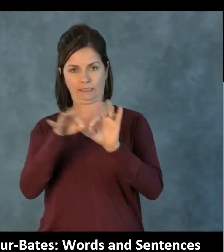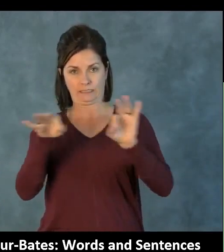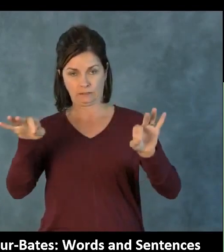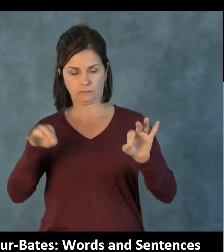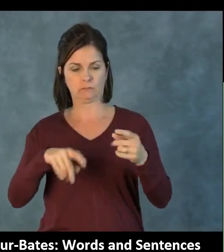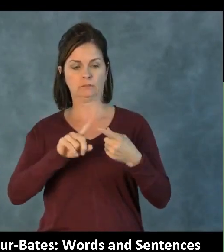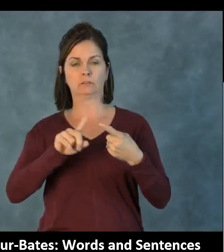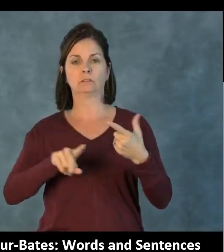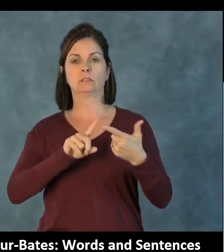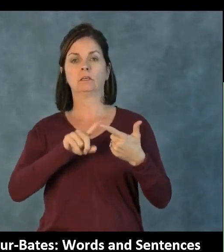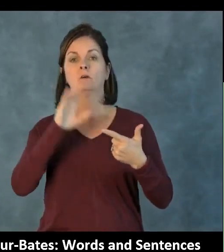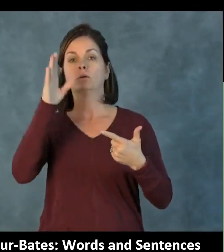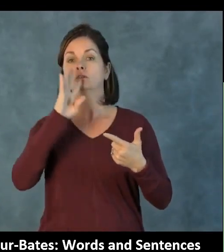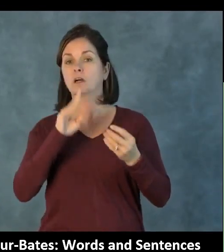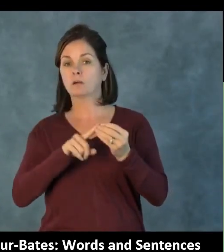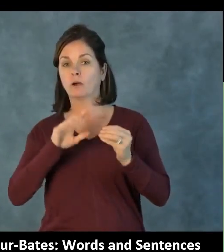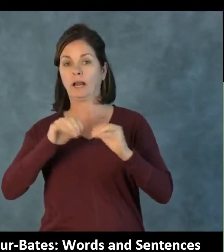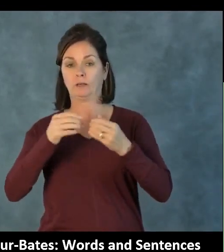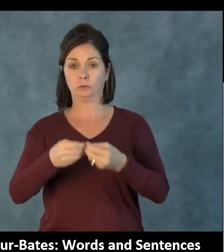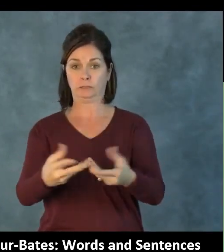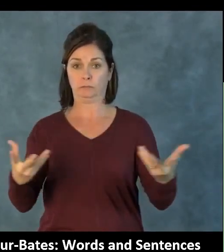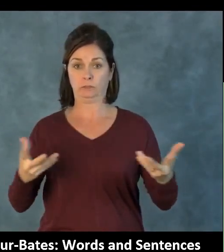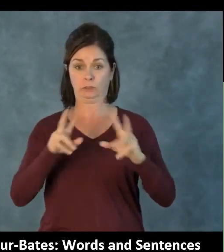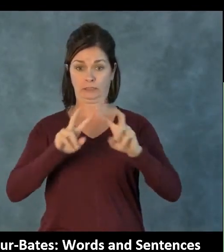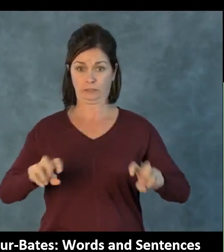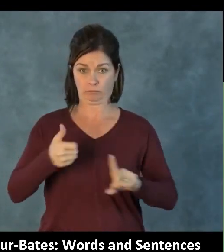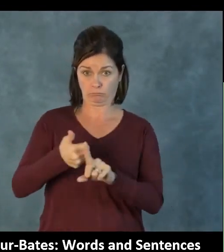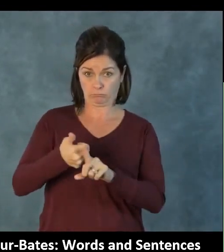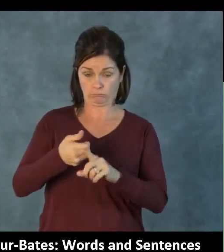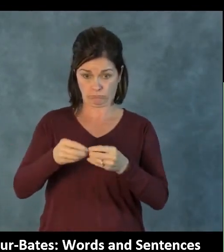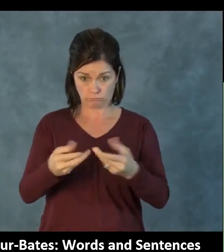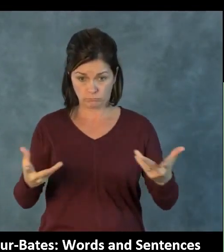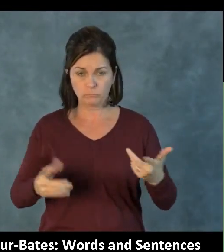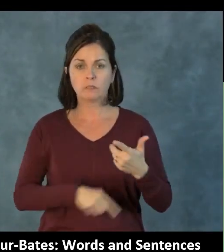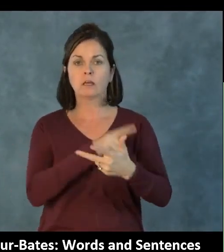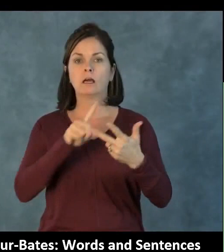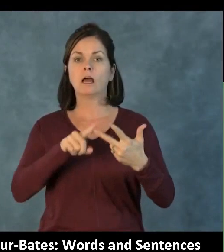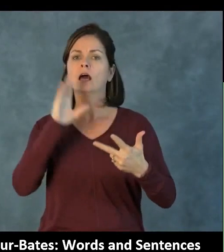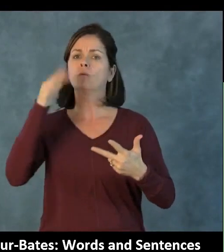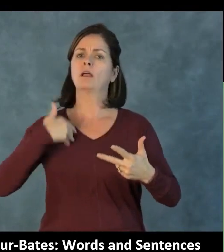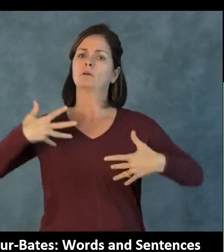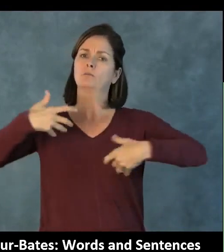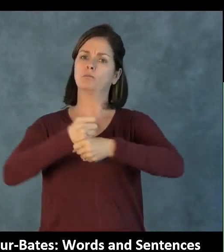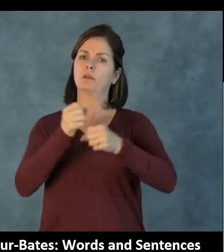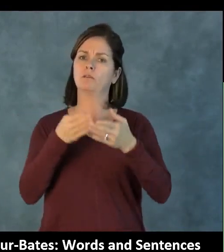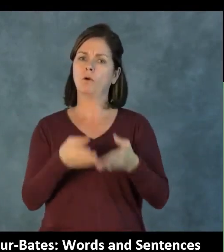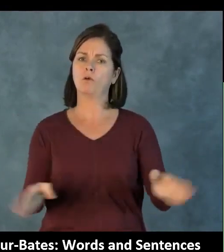the assessment, and I'll give a brief overview of an opportunity for families and children,